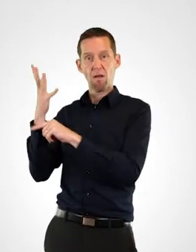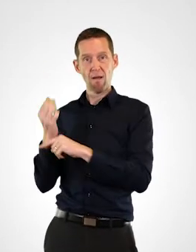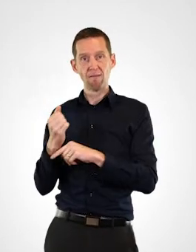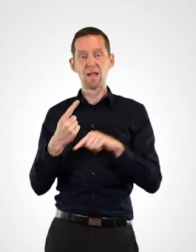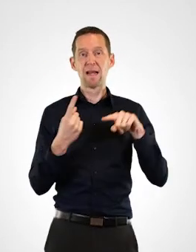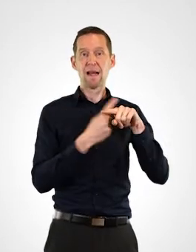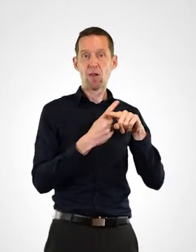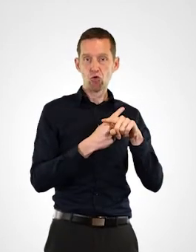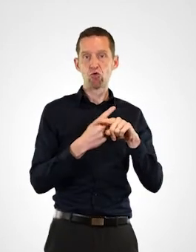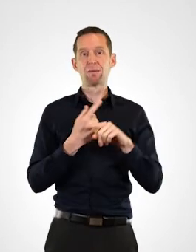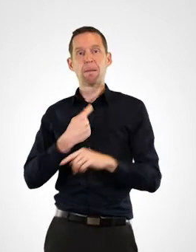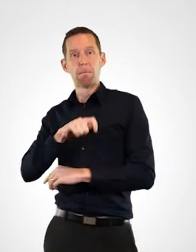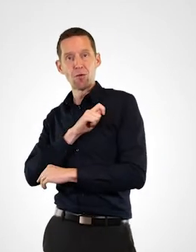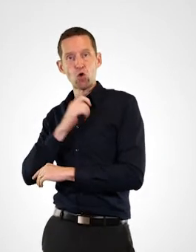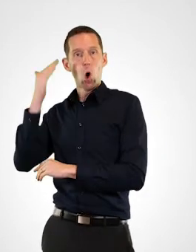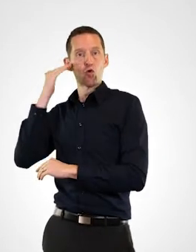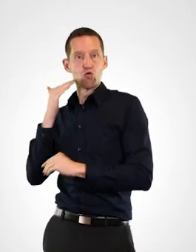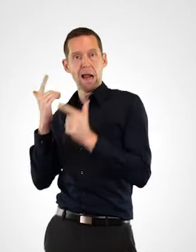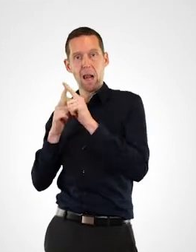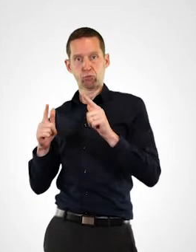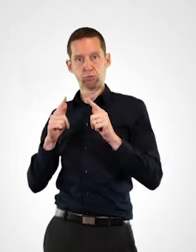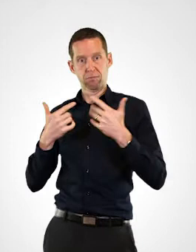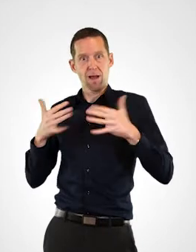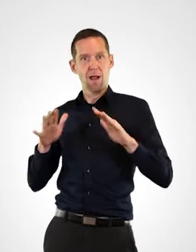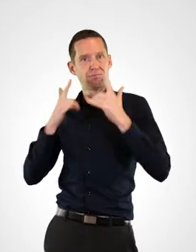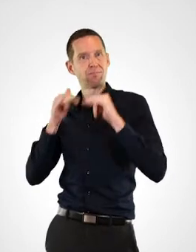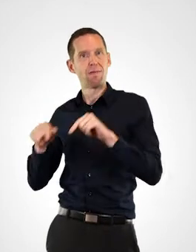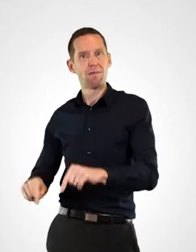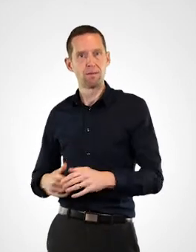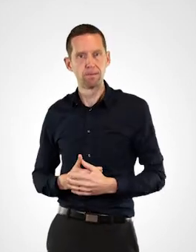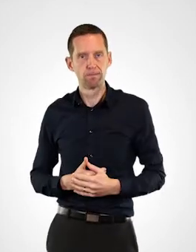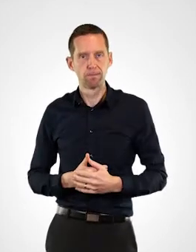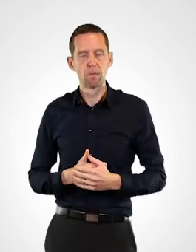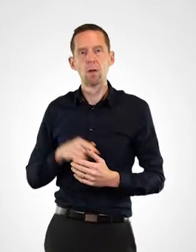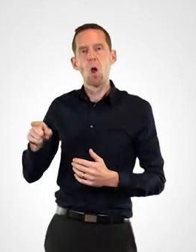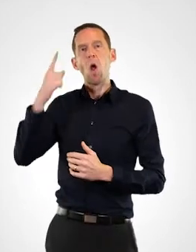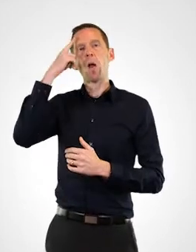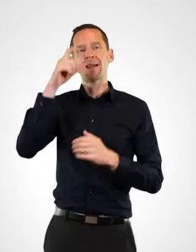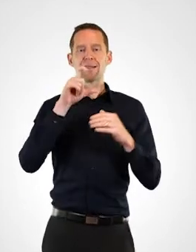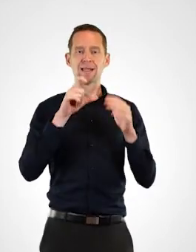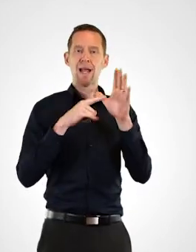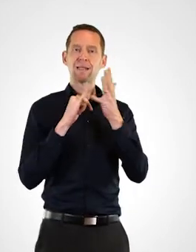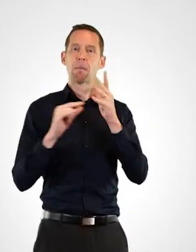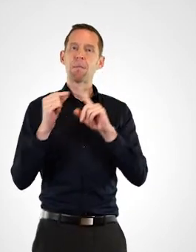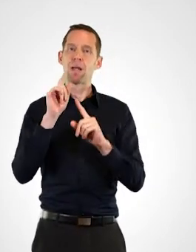English, Spanish and Korean to date. So the premise of the CASP is that we want to capture